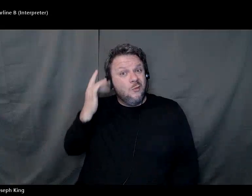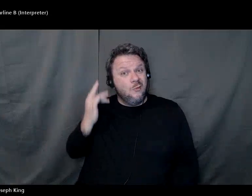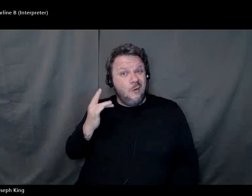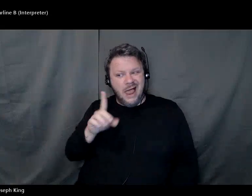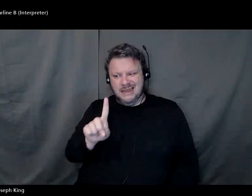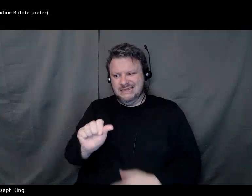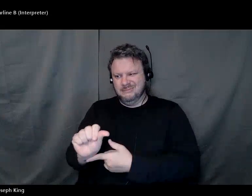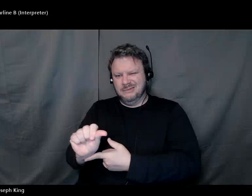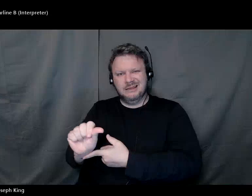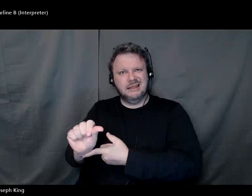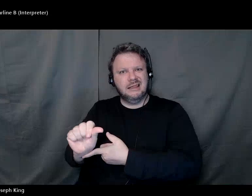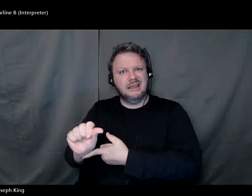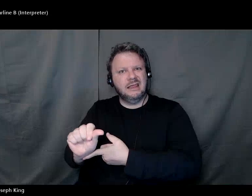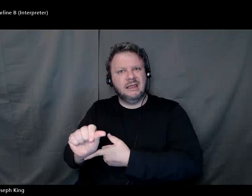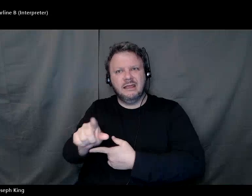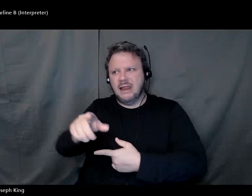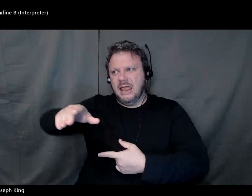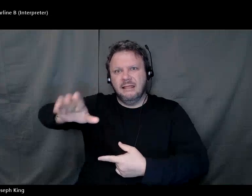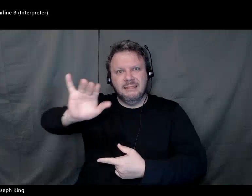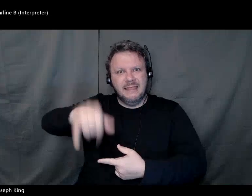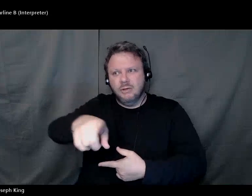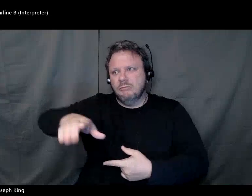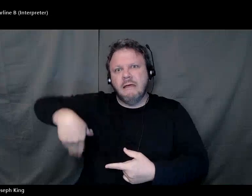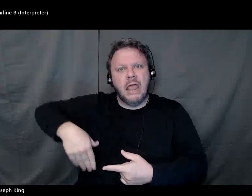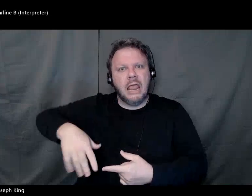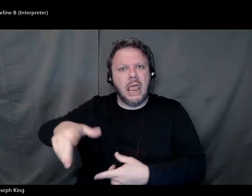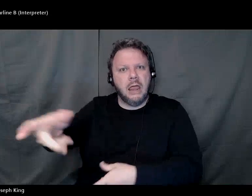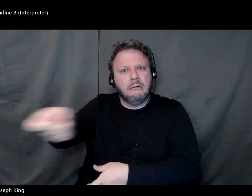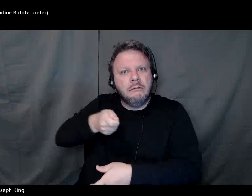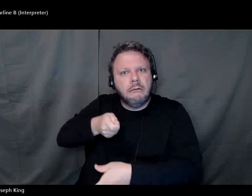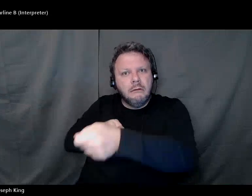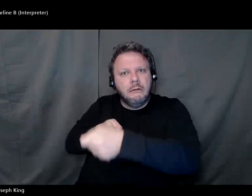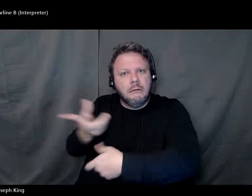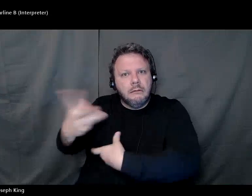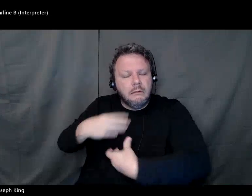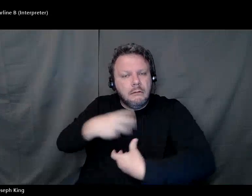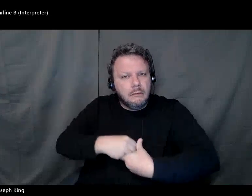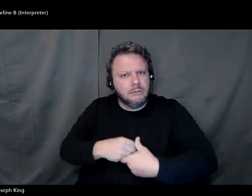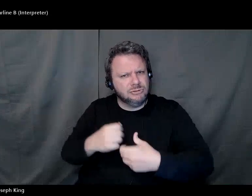Why the disability community that you haven't already pulled in? Well, there's very. Strong networks.